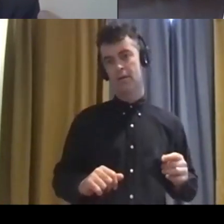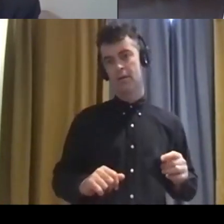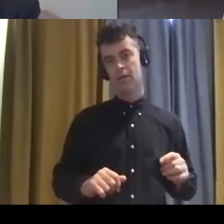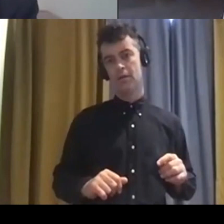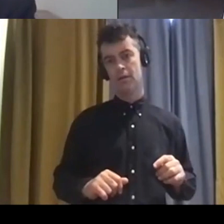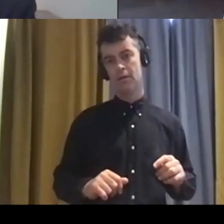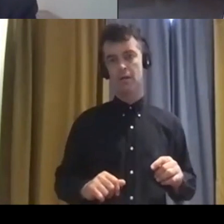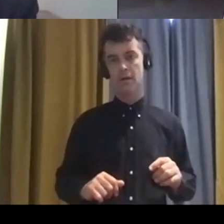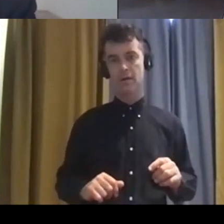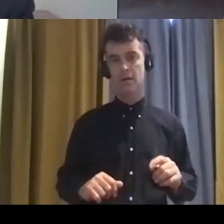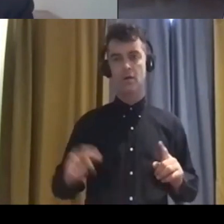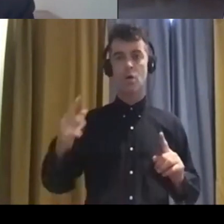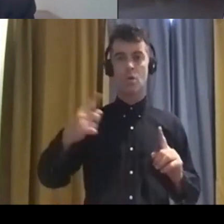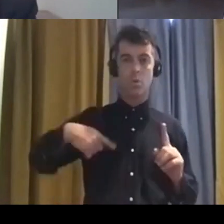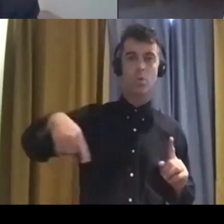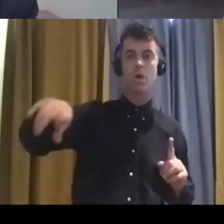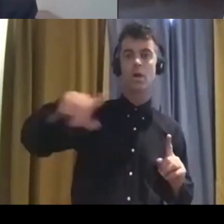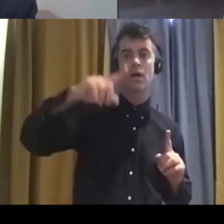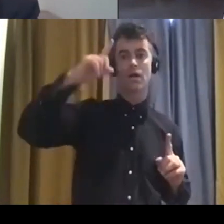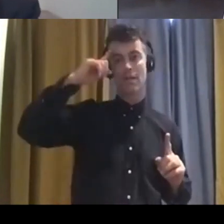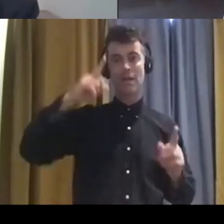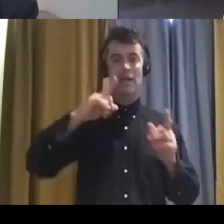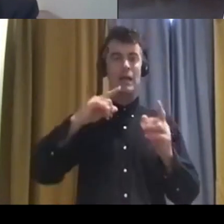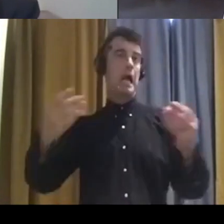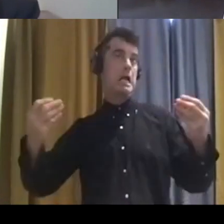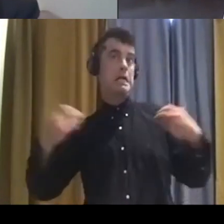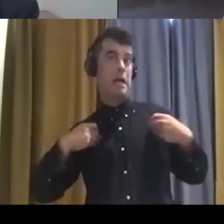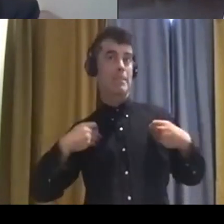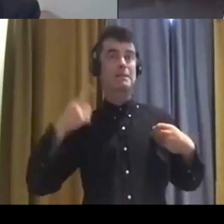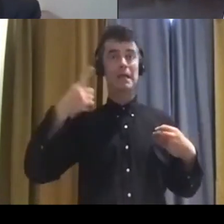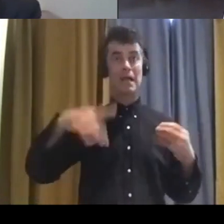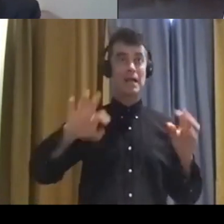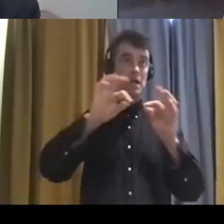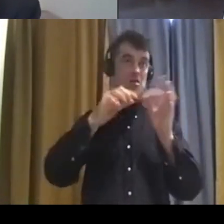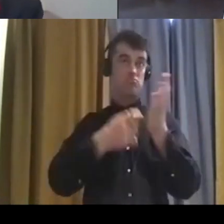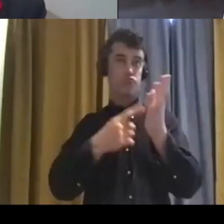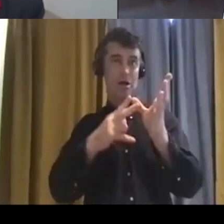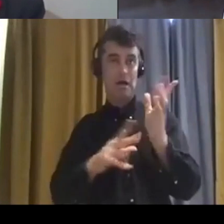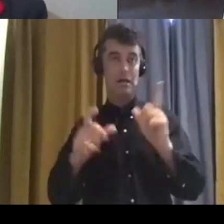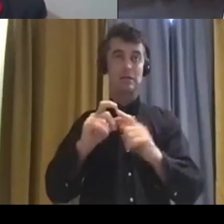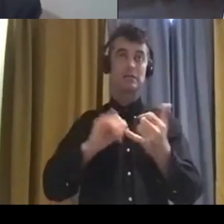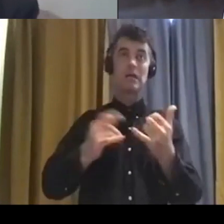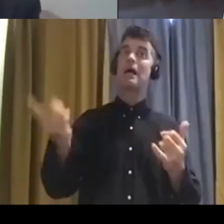as companies and quite frankly governments start having these conversations with their